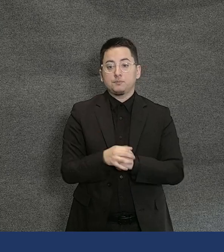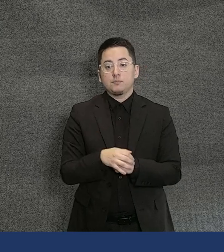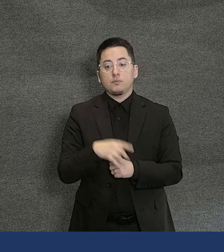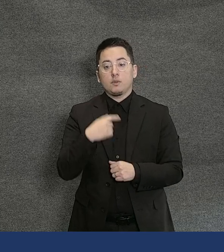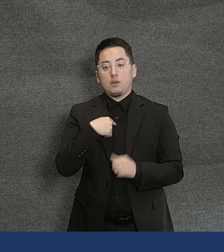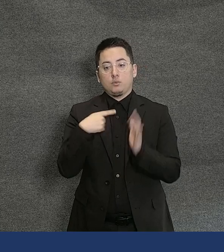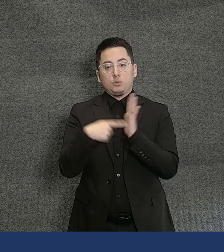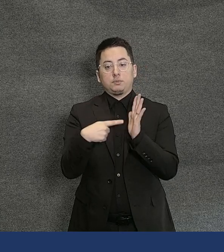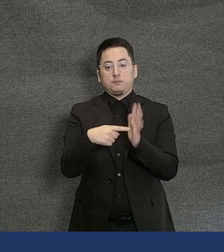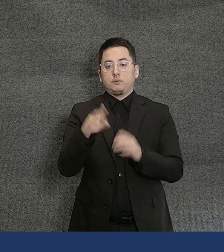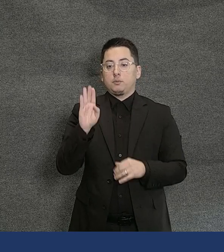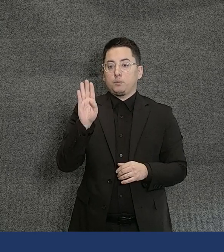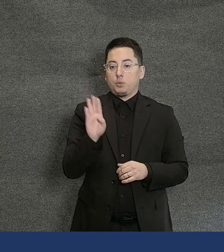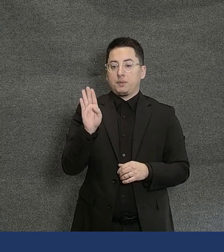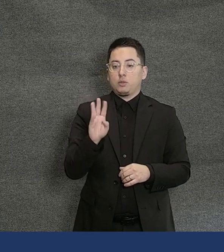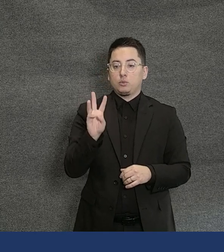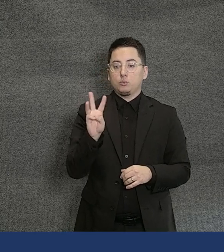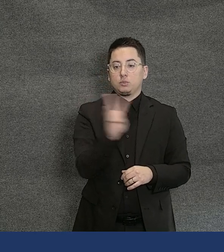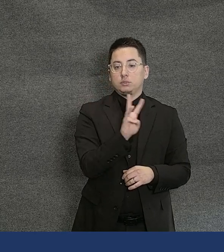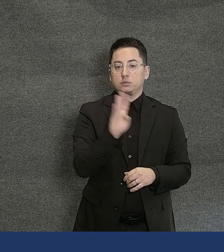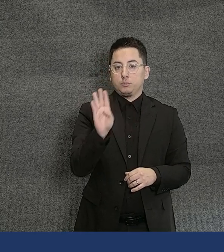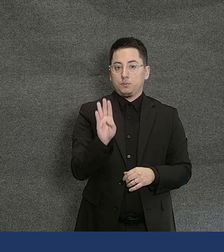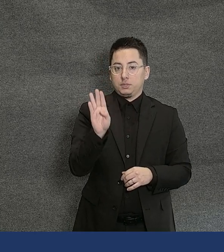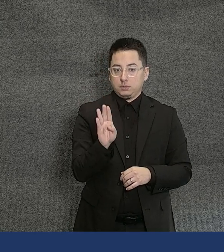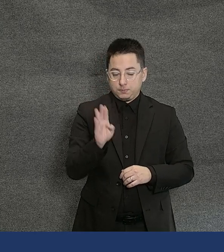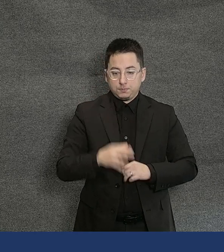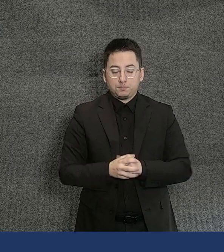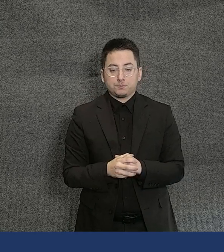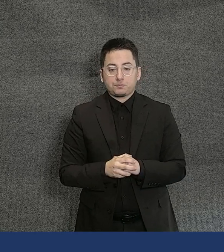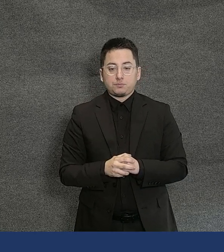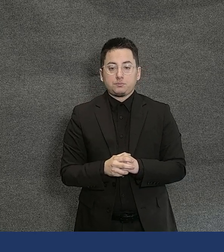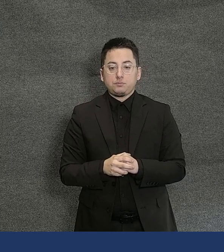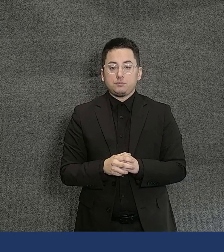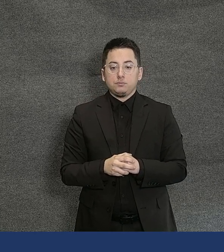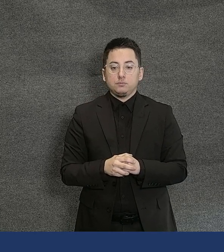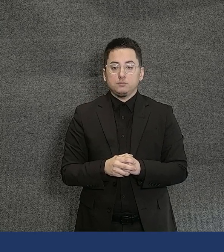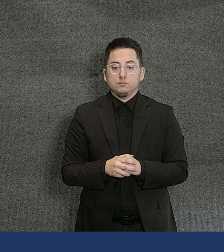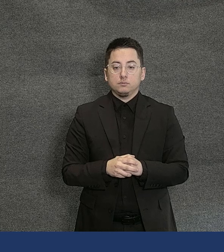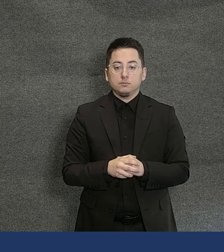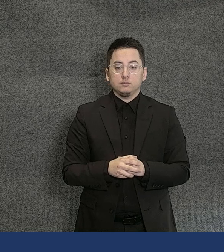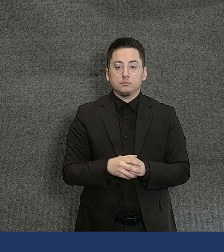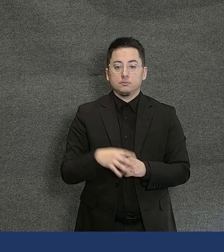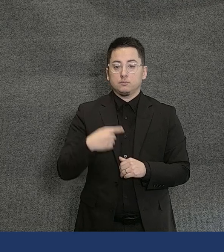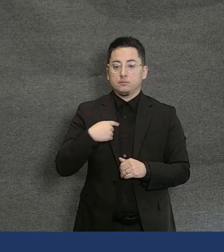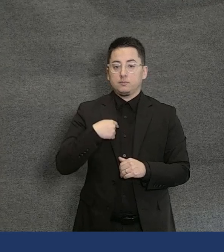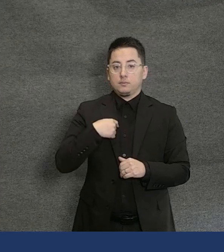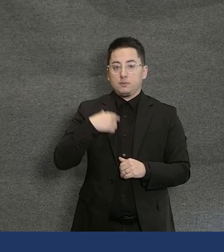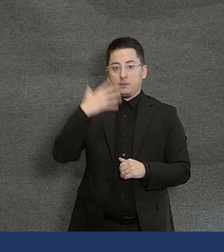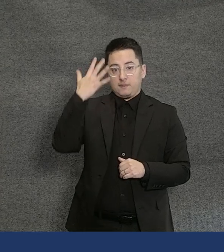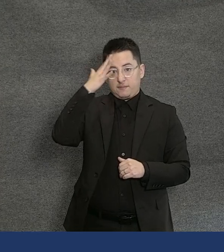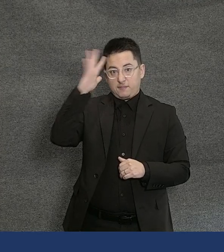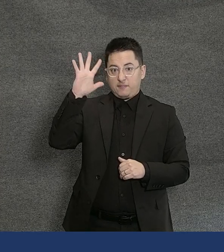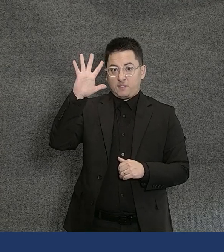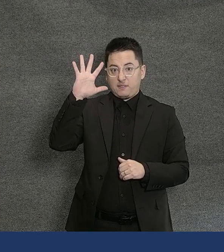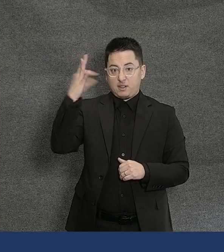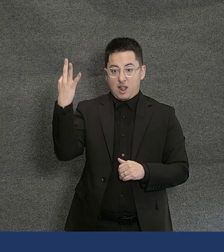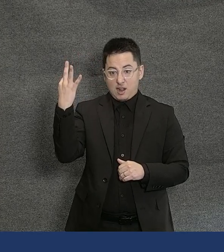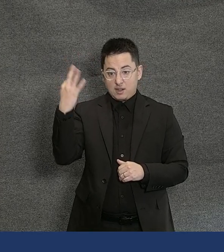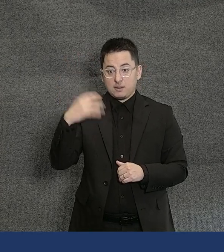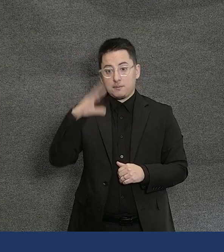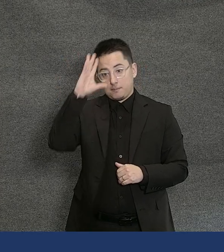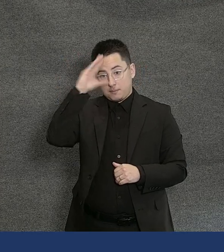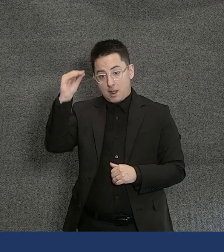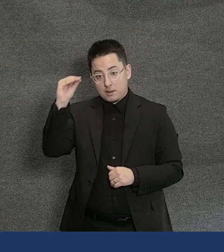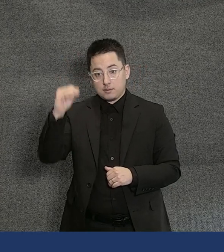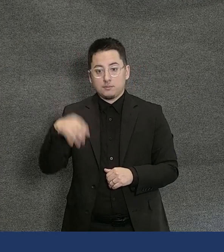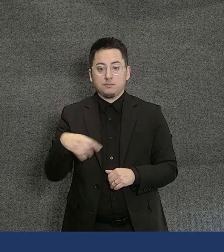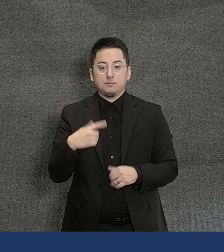And I am about 5' 9" white male with salt and pepper light-brown